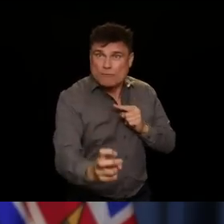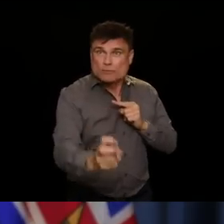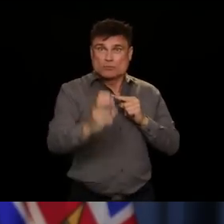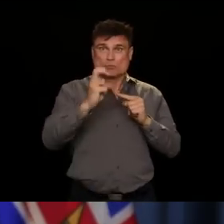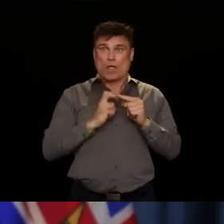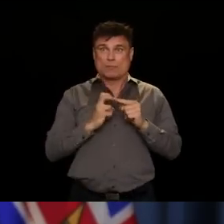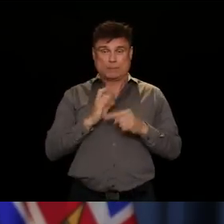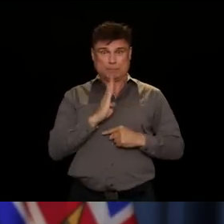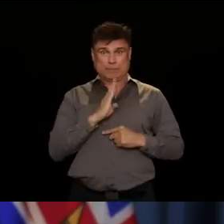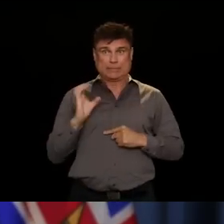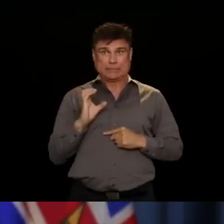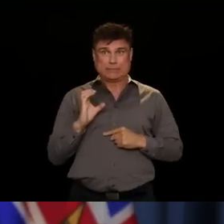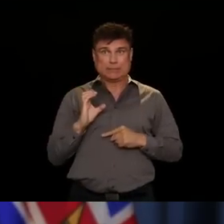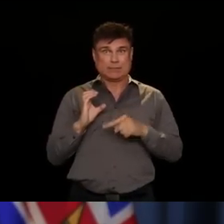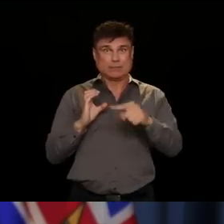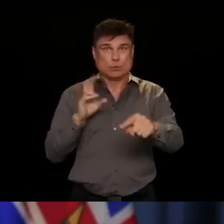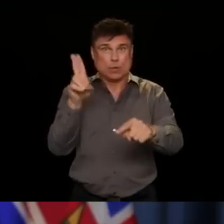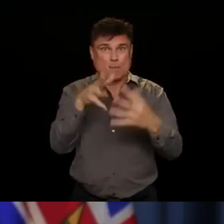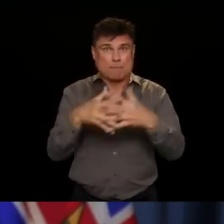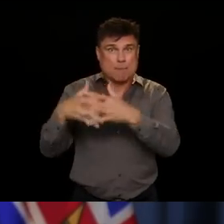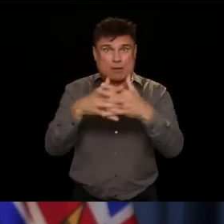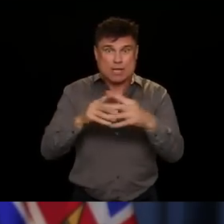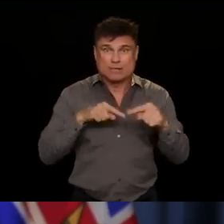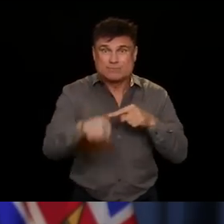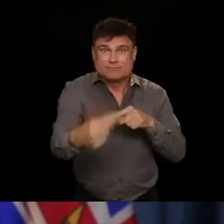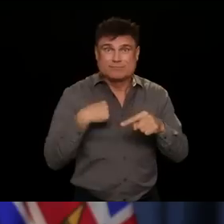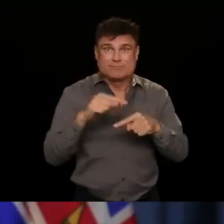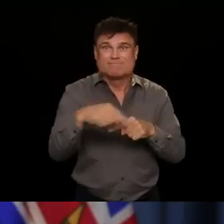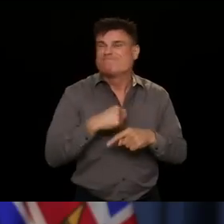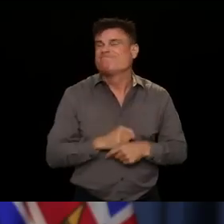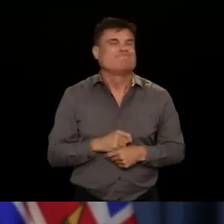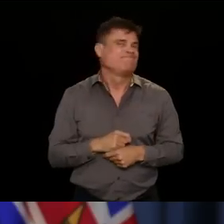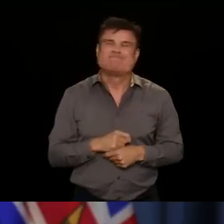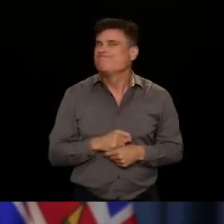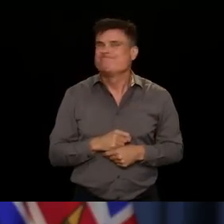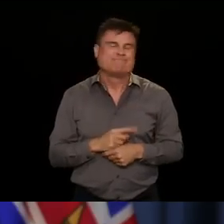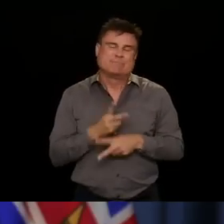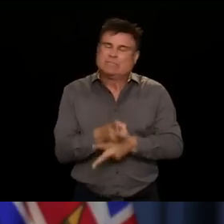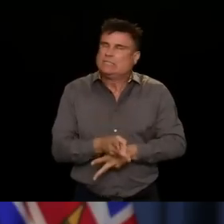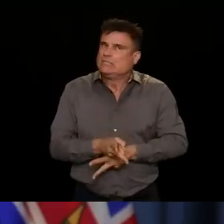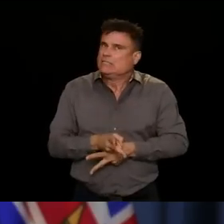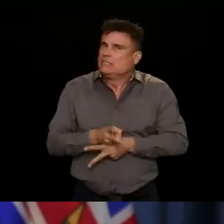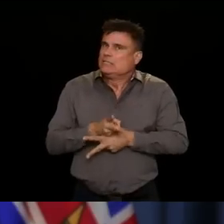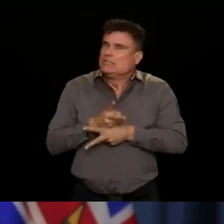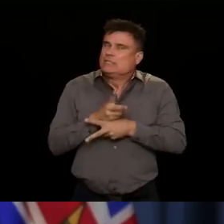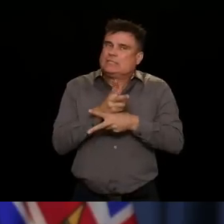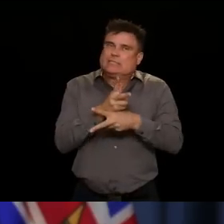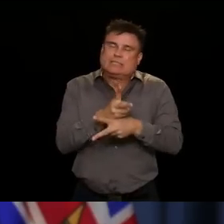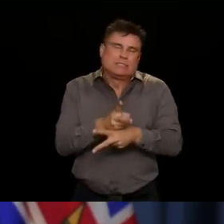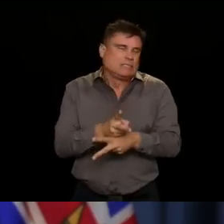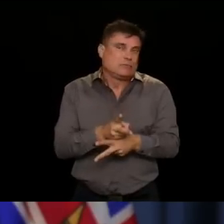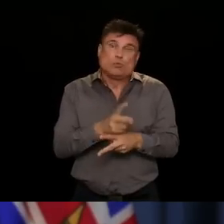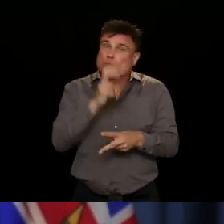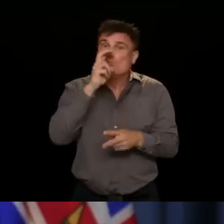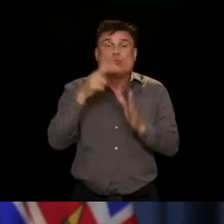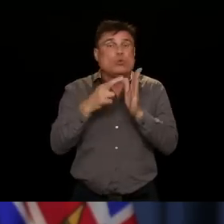that we've done that in those cases. In the case of travel to the US, it tells us, unfortunately , some extraordinary